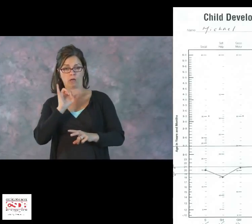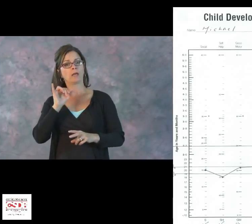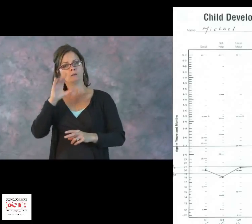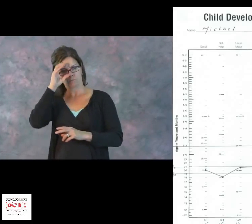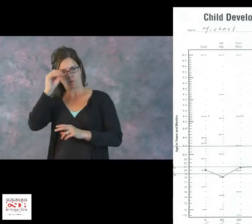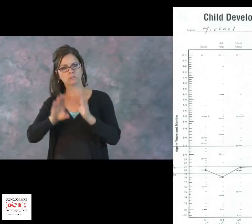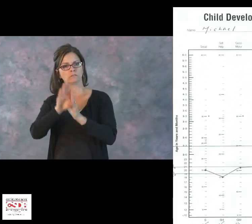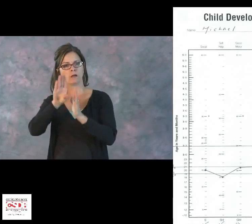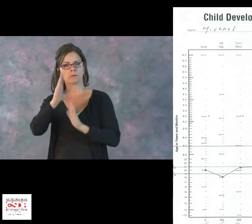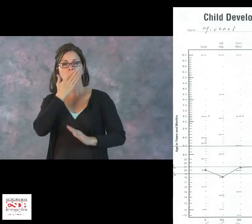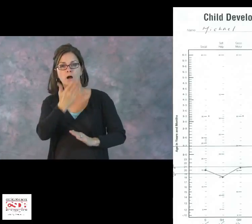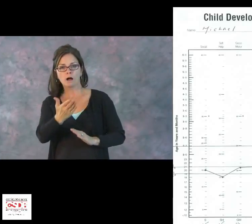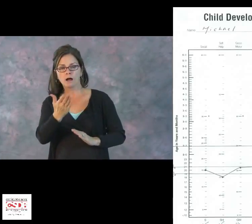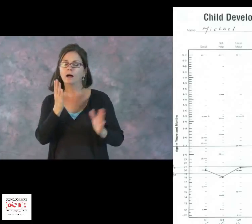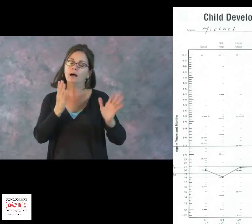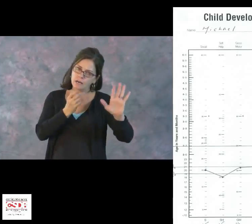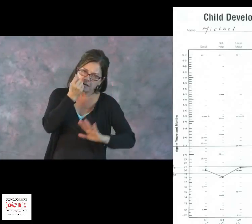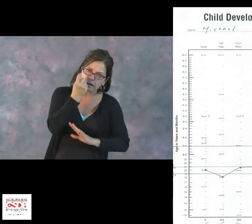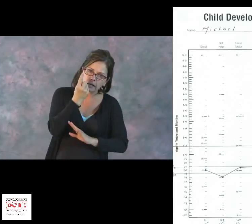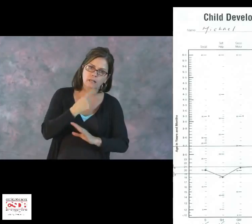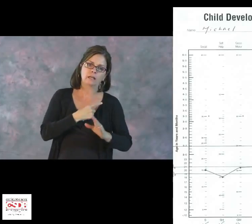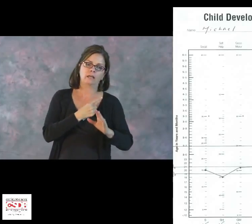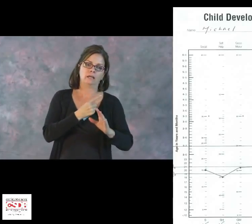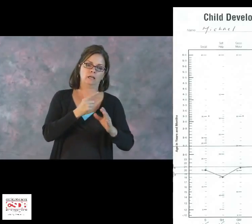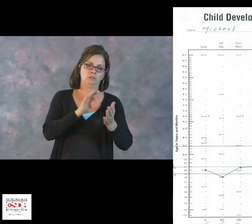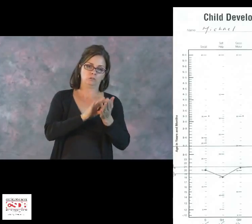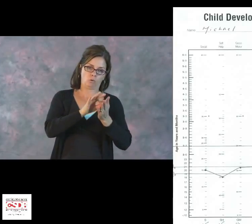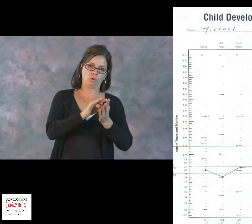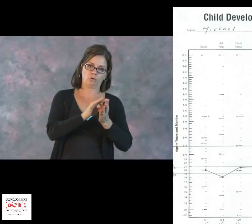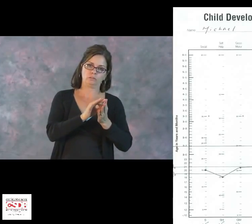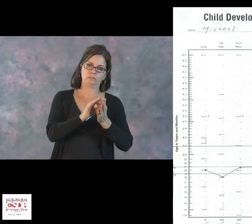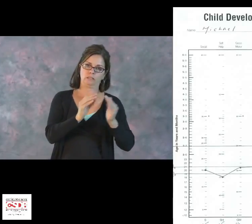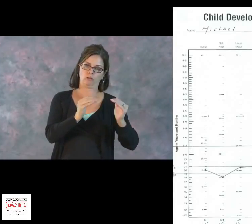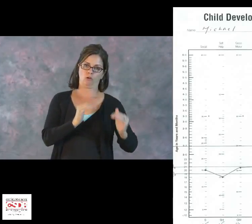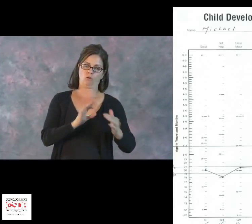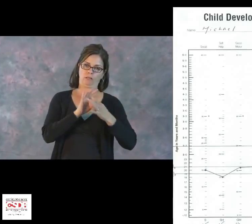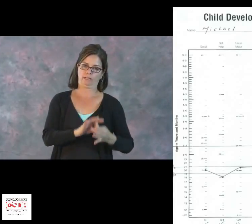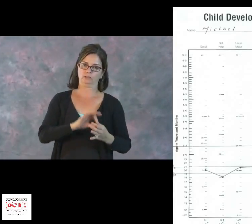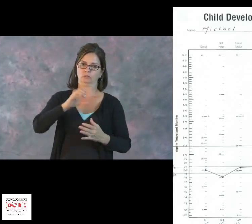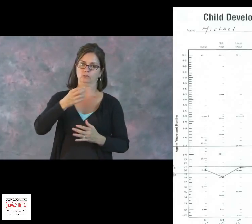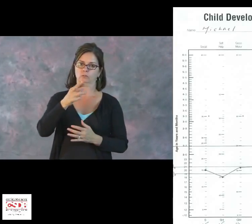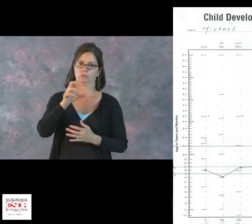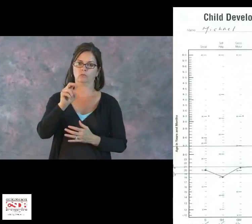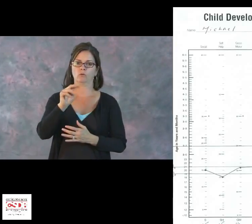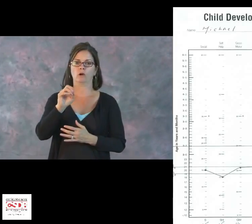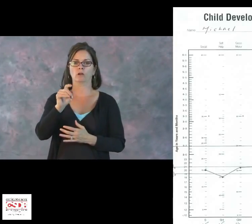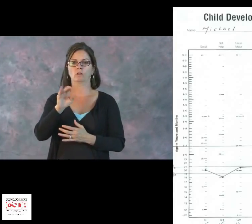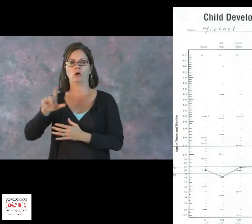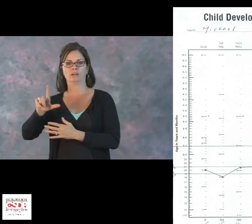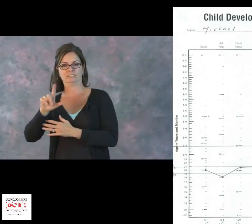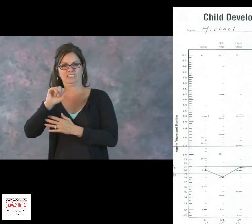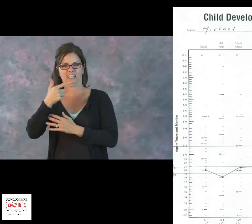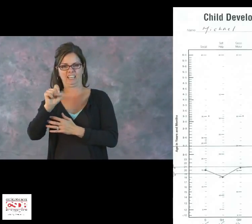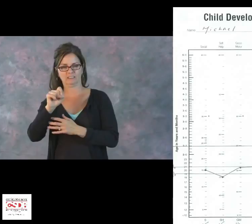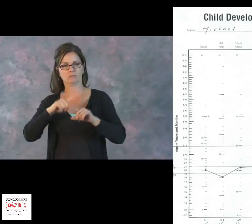his scores are low relative to his chronological age. They seem to be on par with his thinking skills